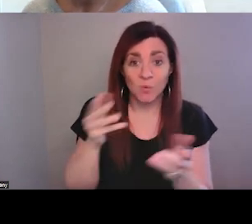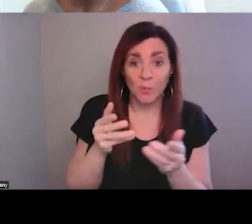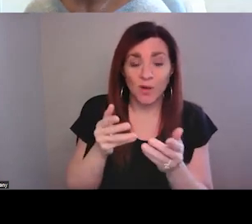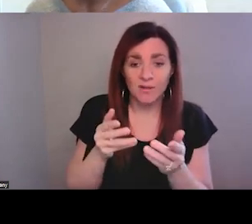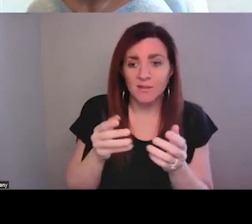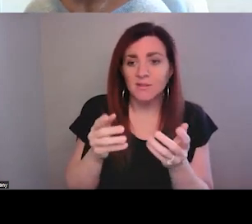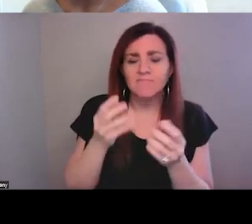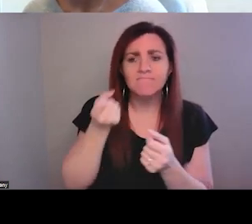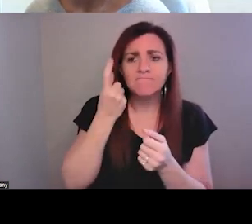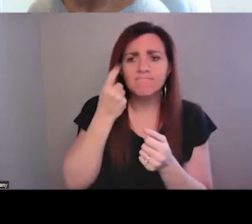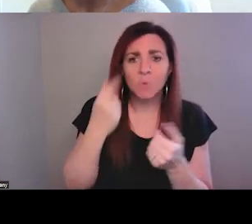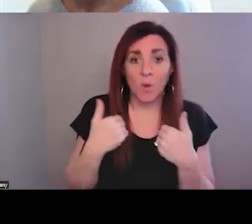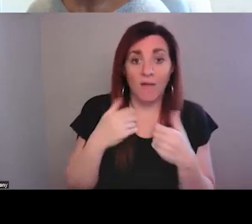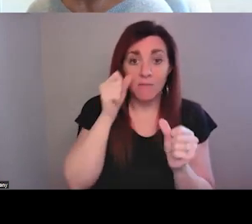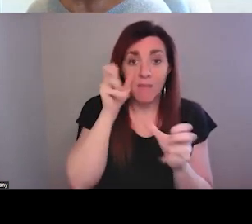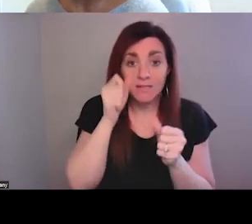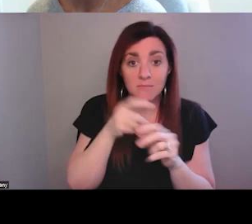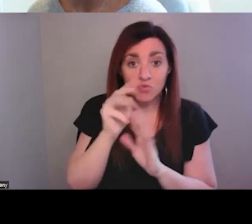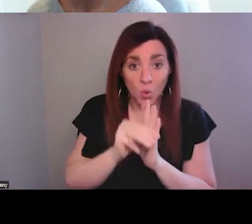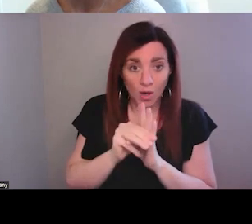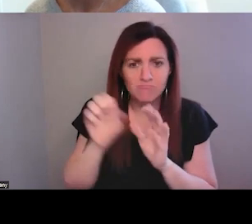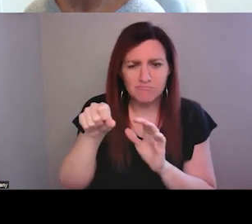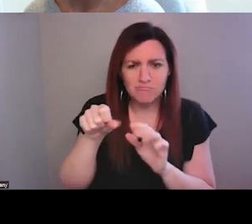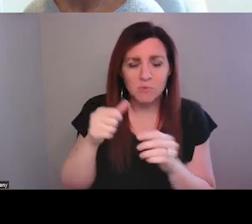THOUGH WE HAD THIS AMAZING PROGRAM, WE CONTINUED TO HAVE CONCERNS